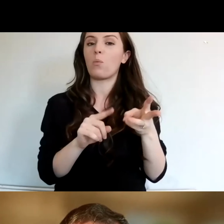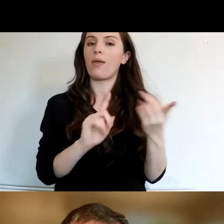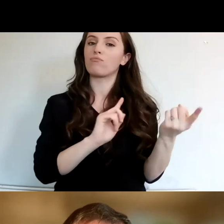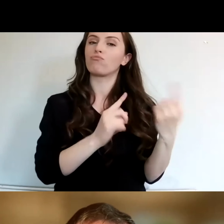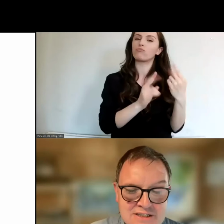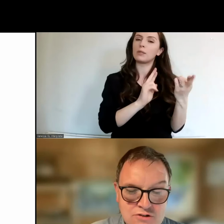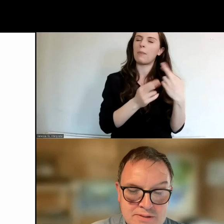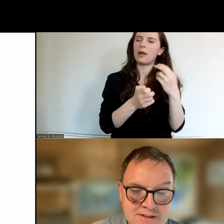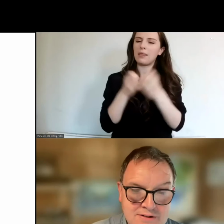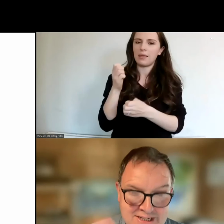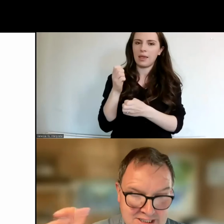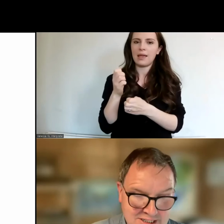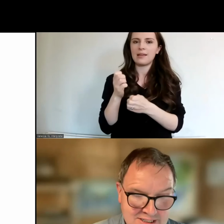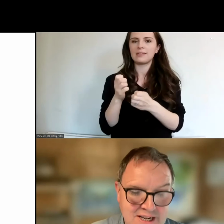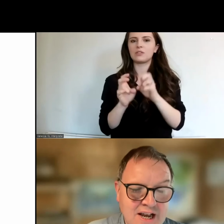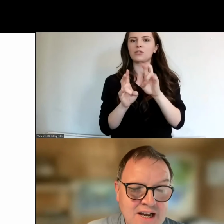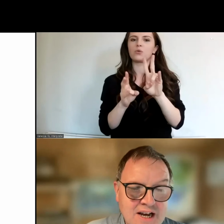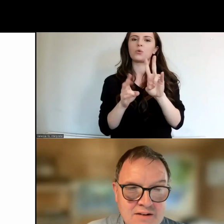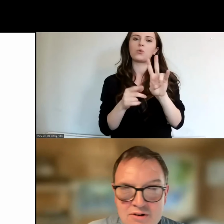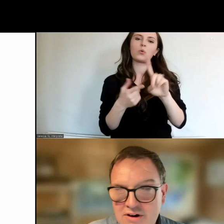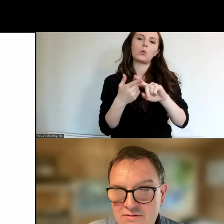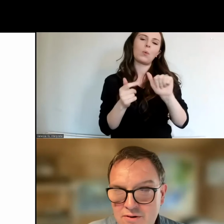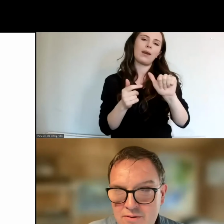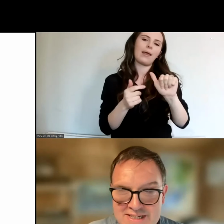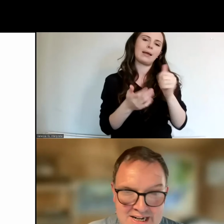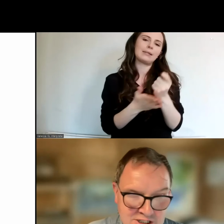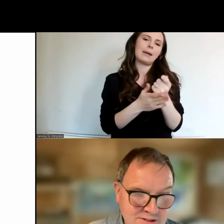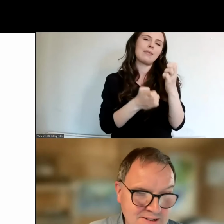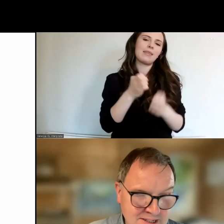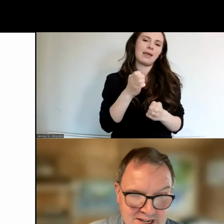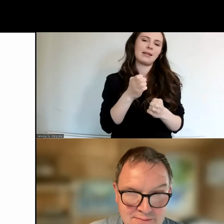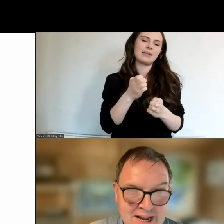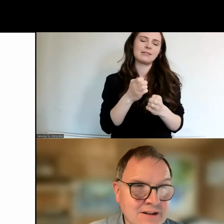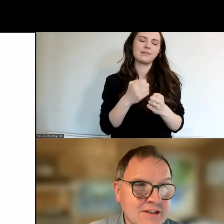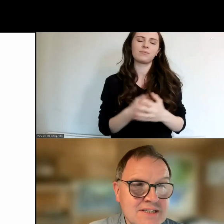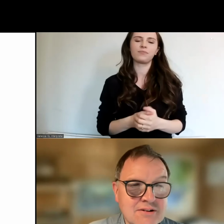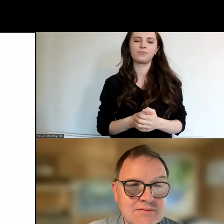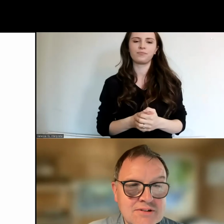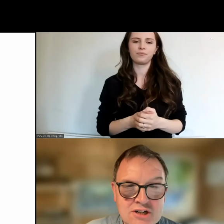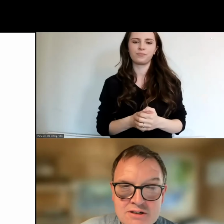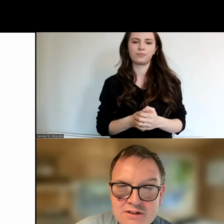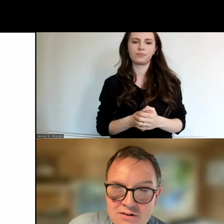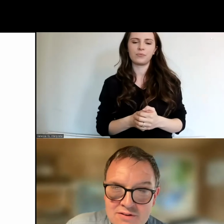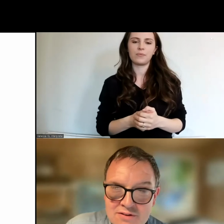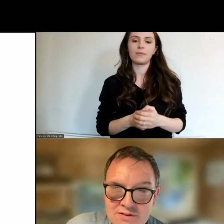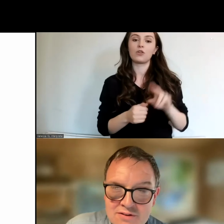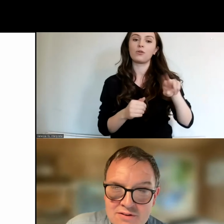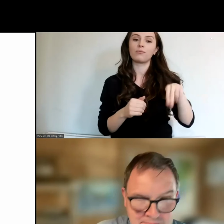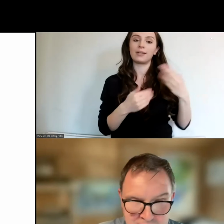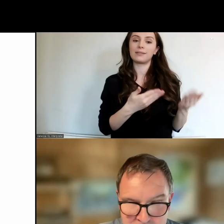and I intend to distribute the questions among our four presenters as well. So, Gerald, over to you.